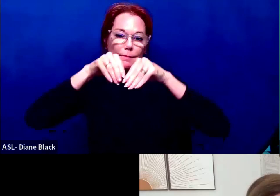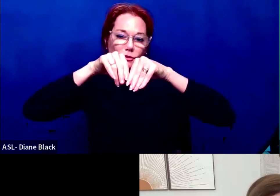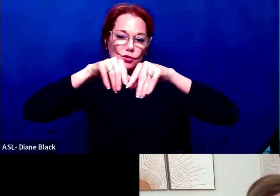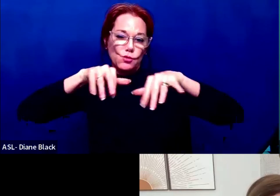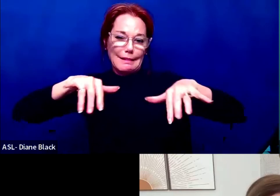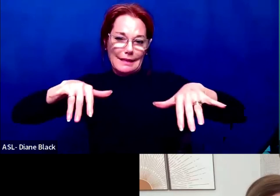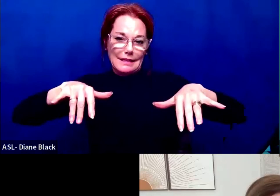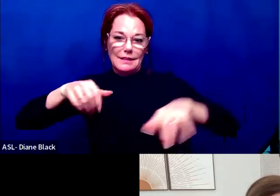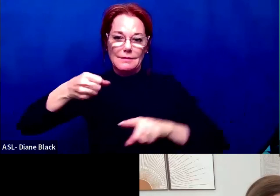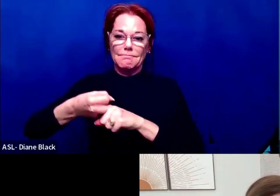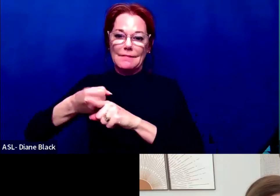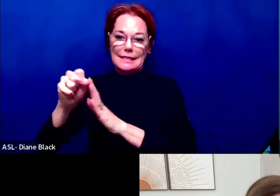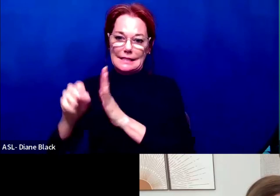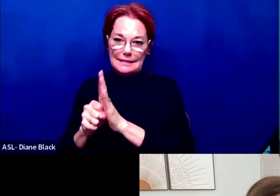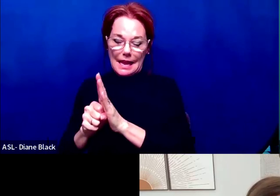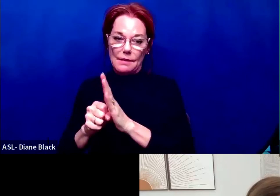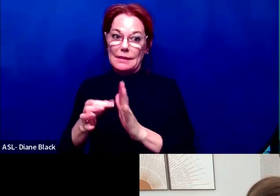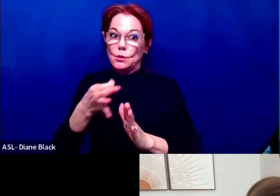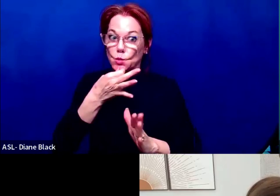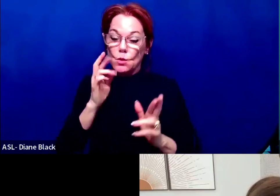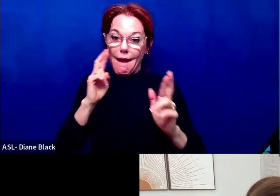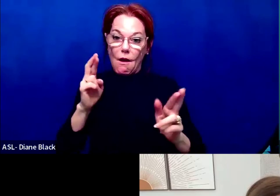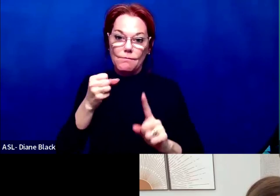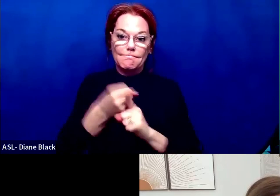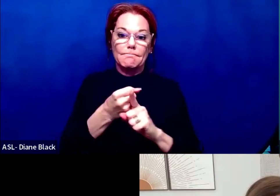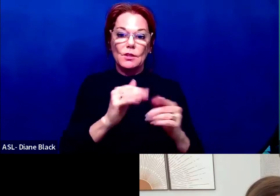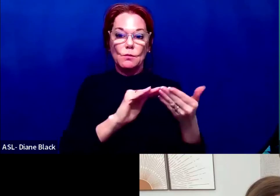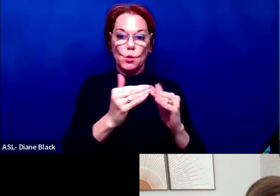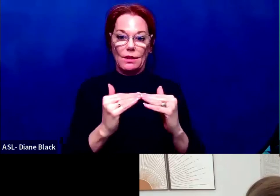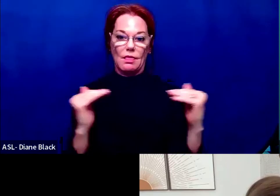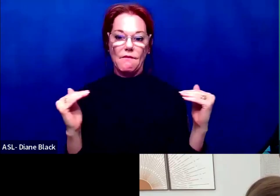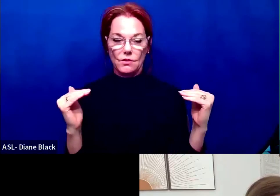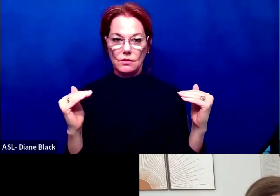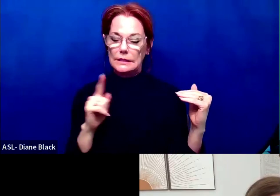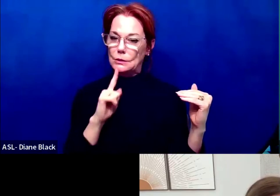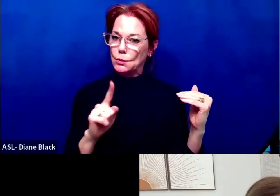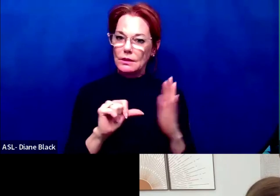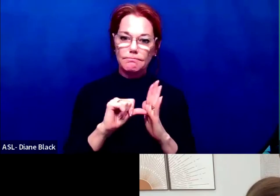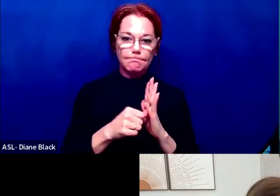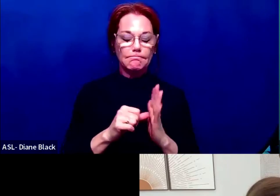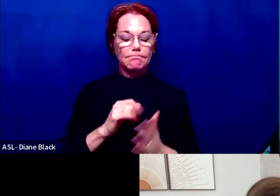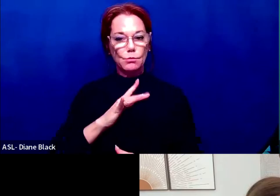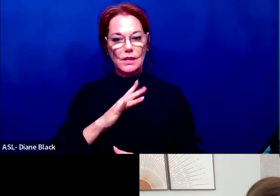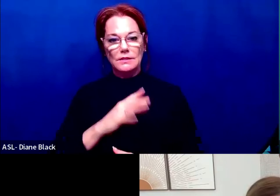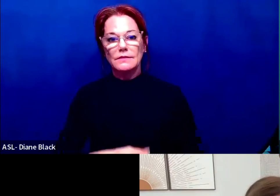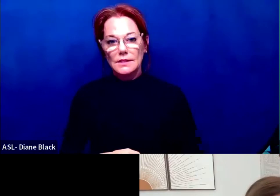I believe soon the community levels, because it really is just such an impressive. It's an